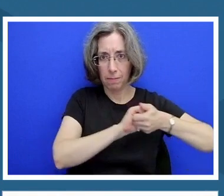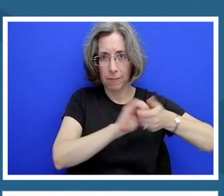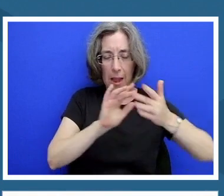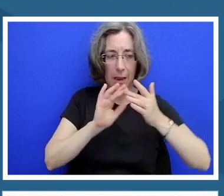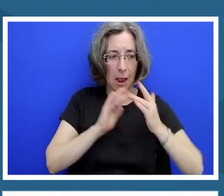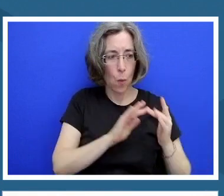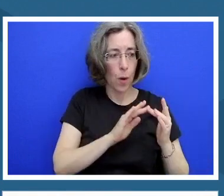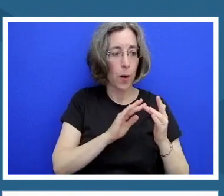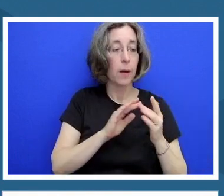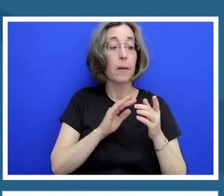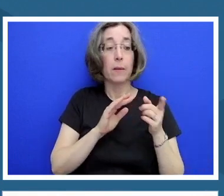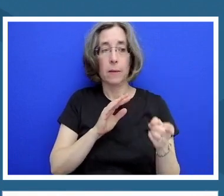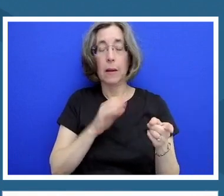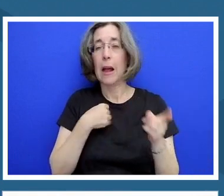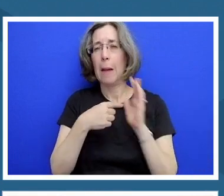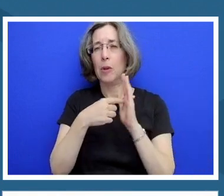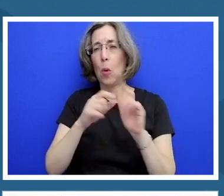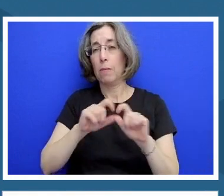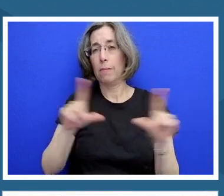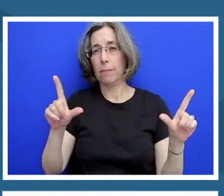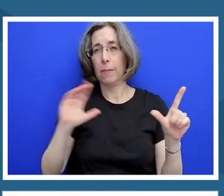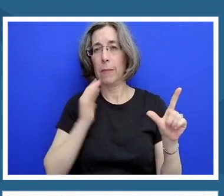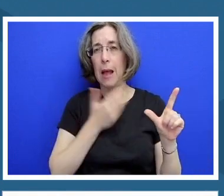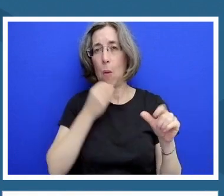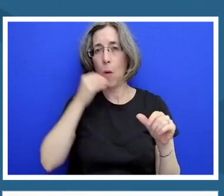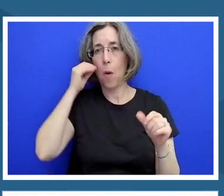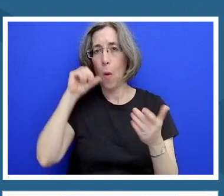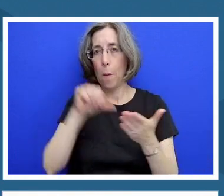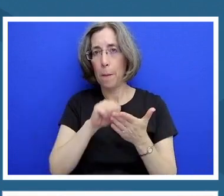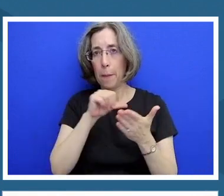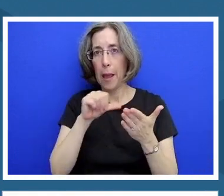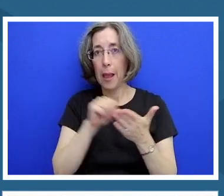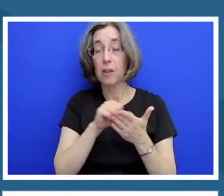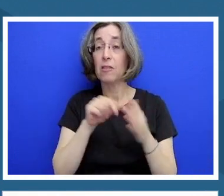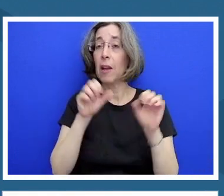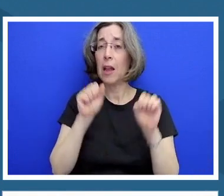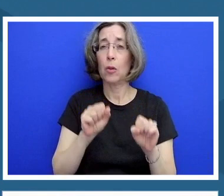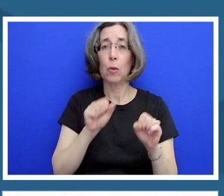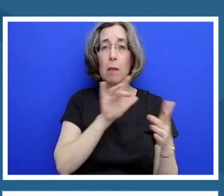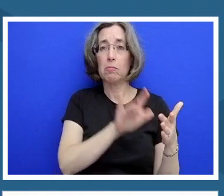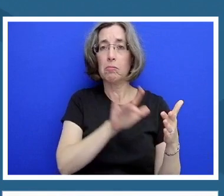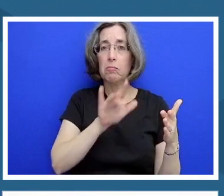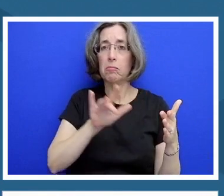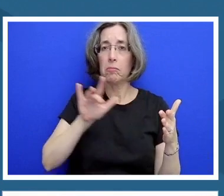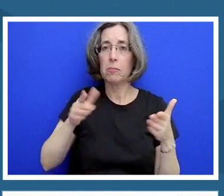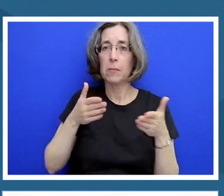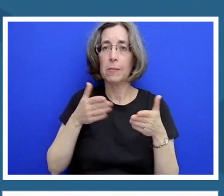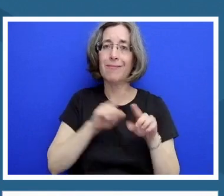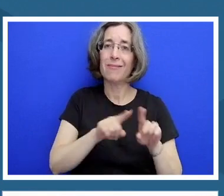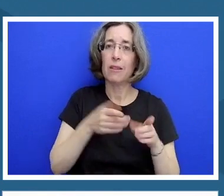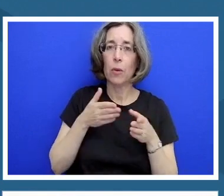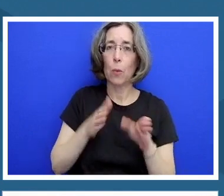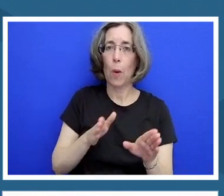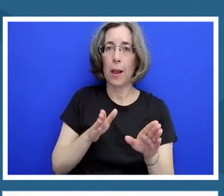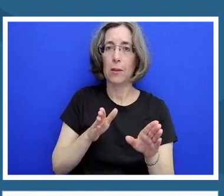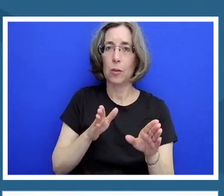interfaces for engaging with our telescopes um